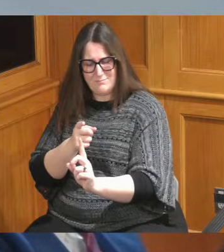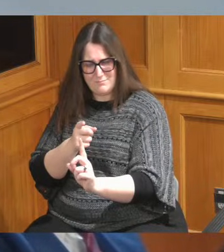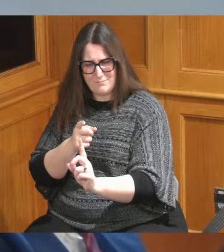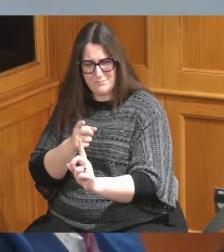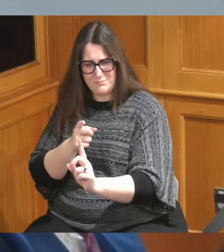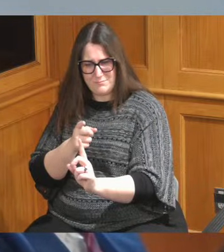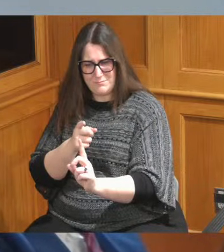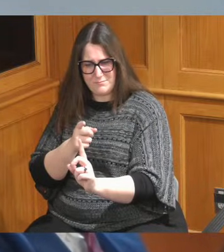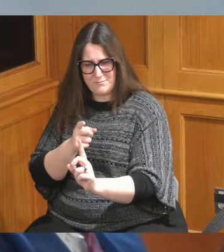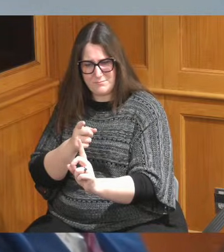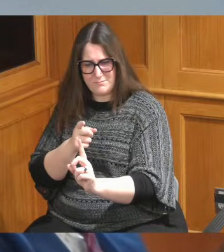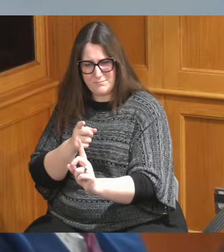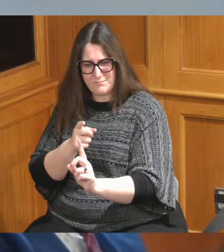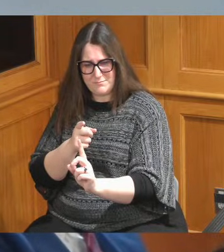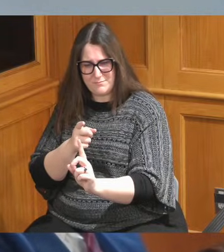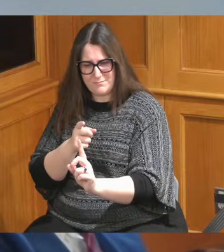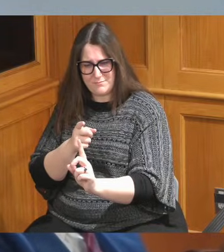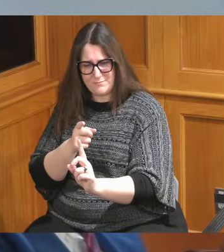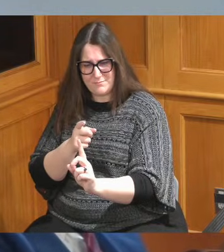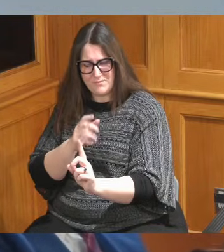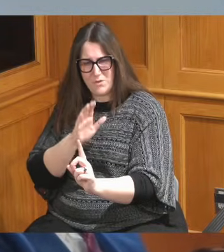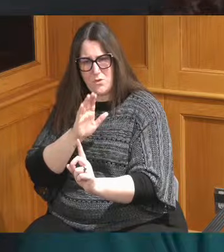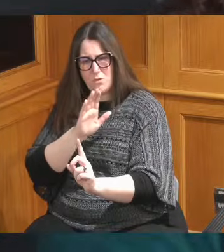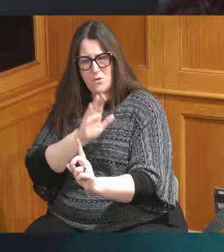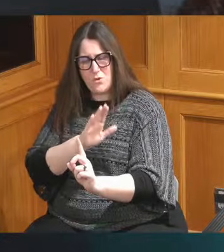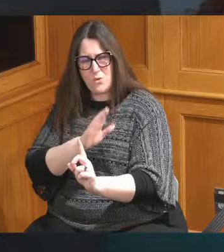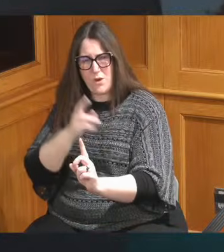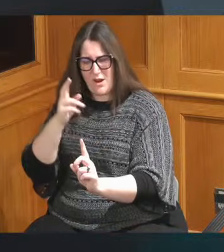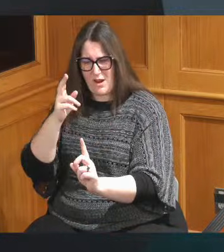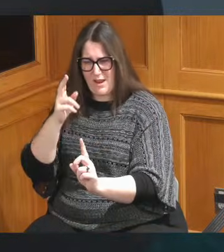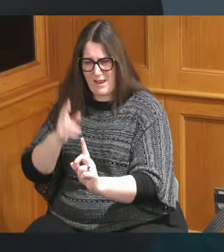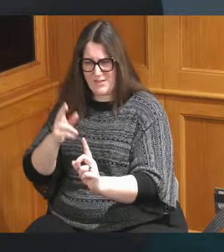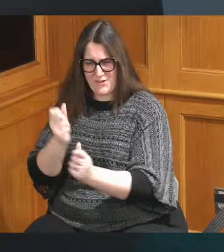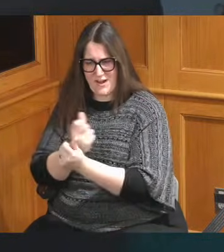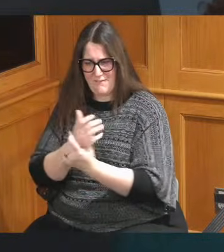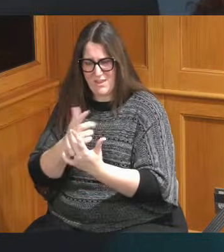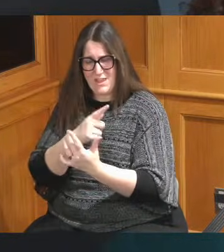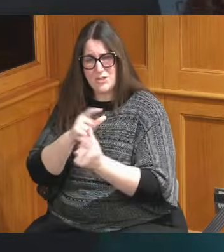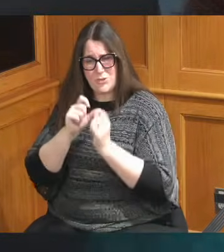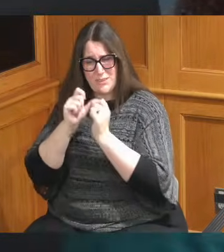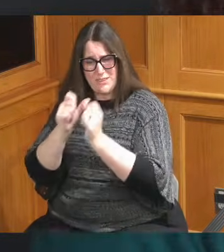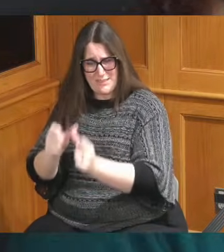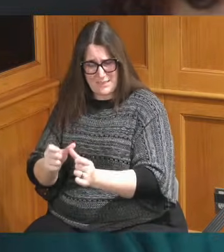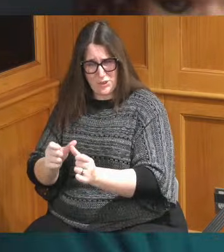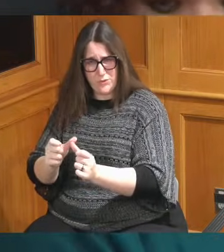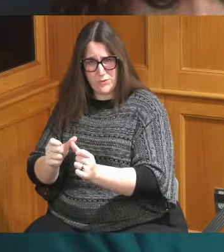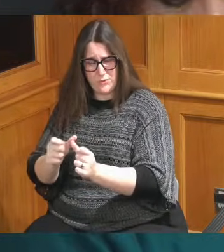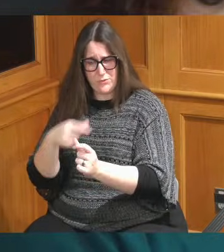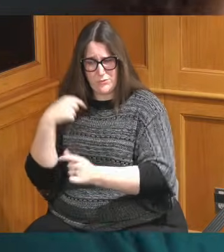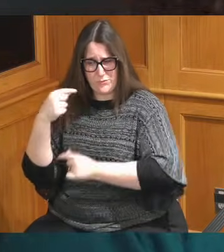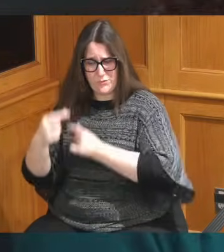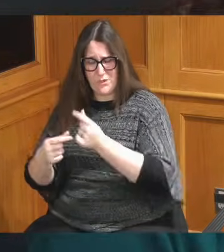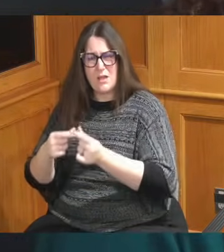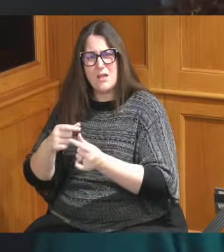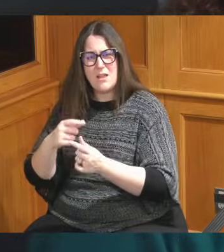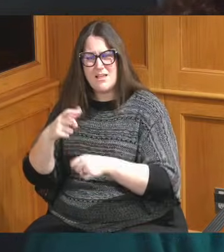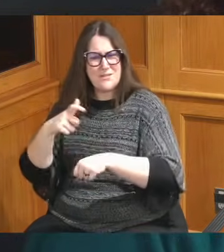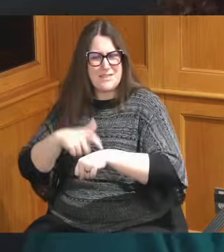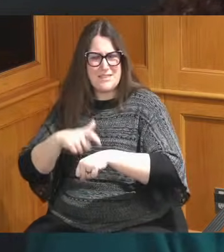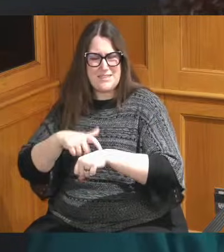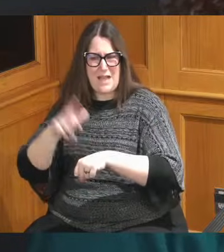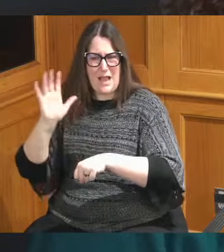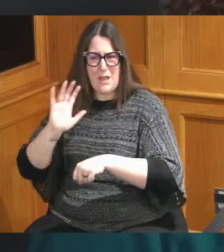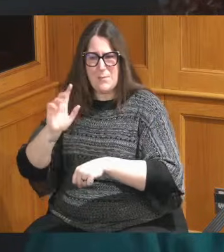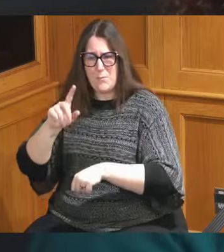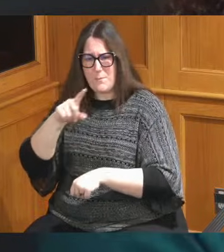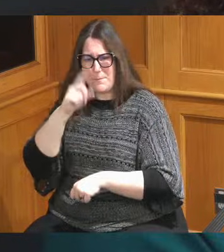you know the the legacy that you continue there was a time when black people could not be police